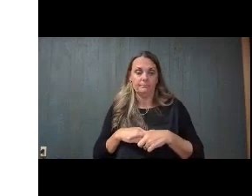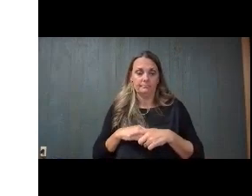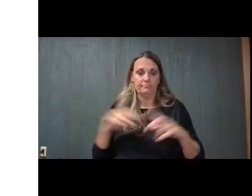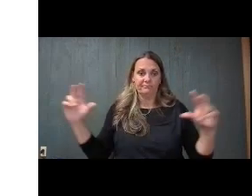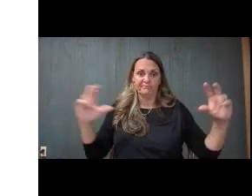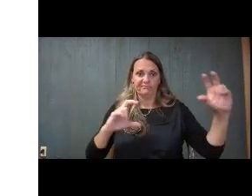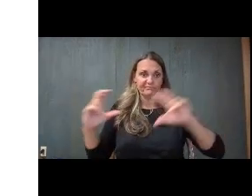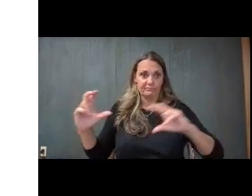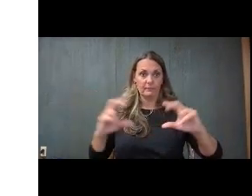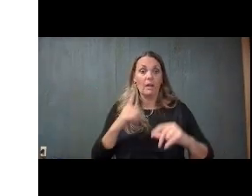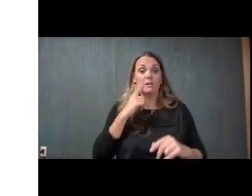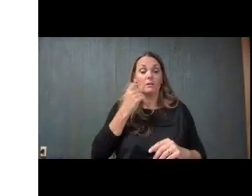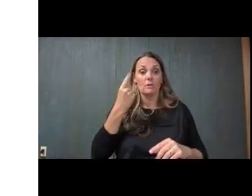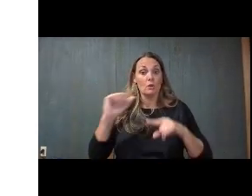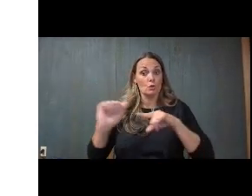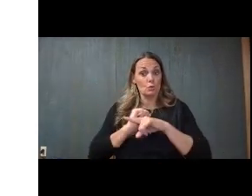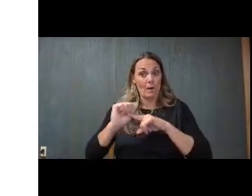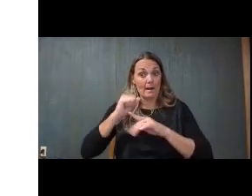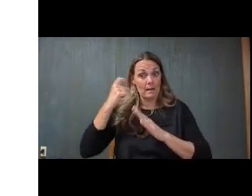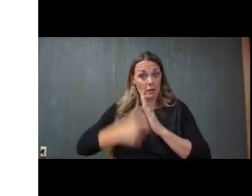For training costs based off of those four